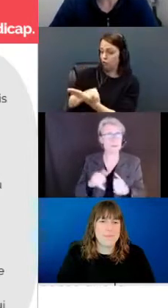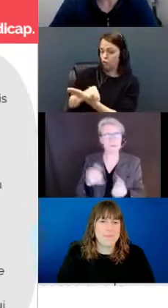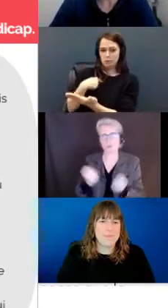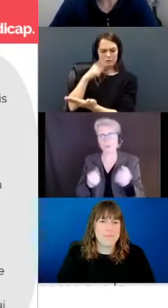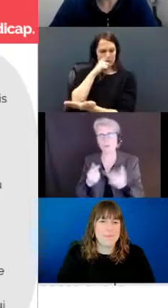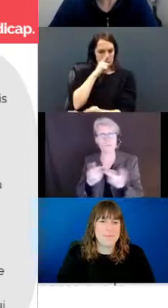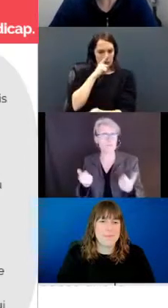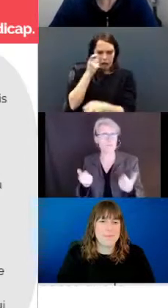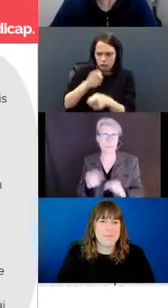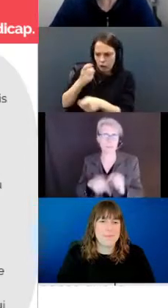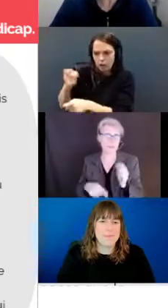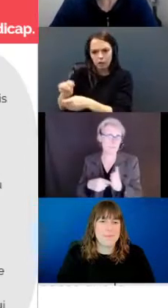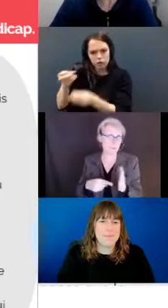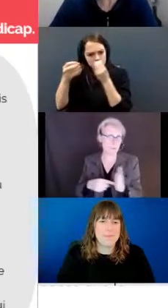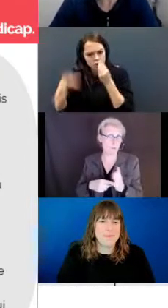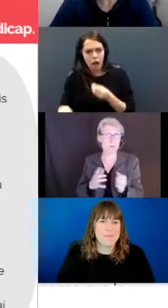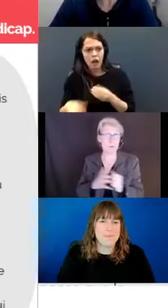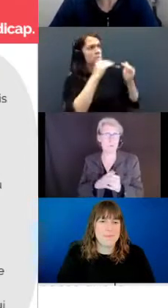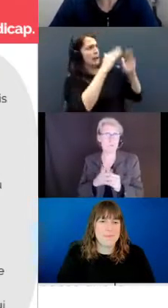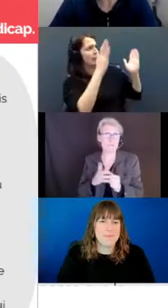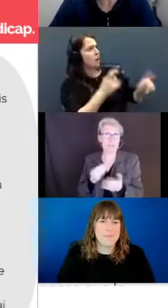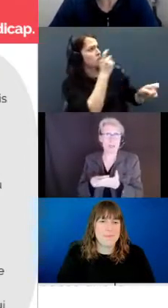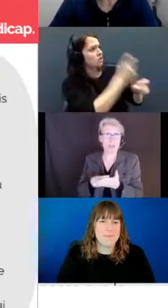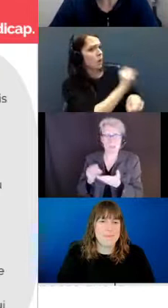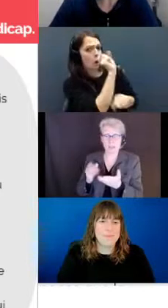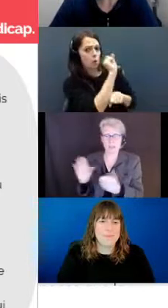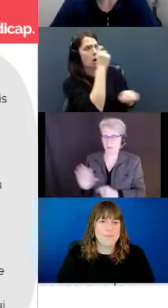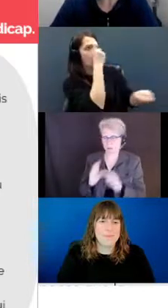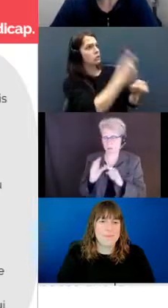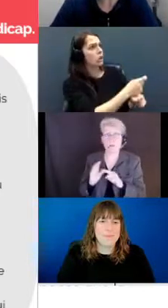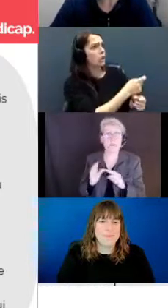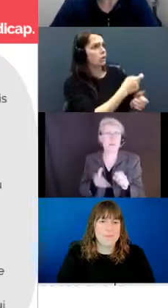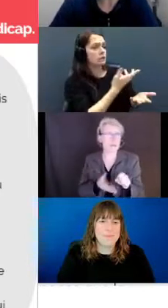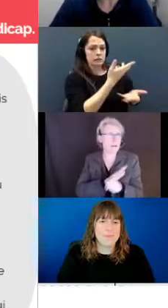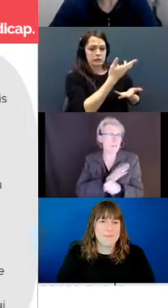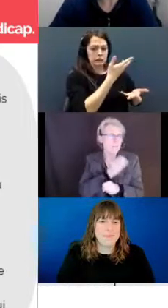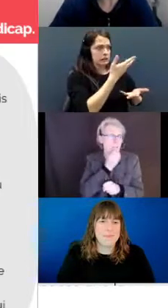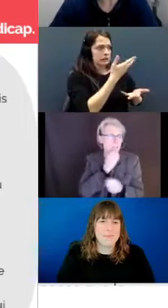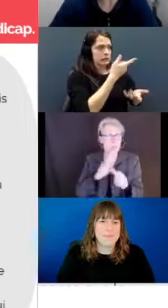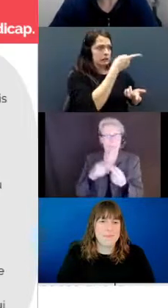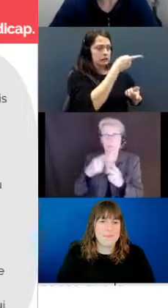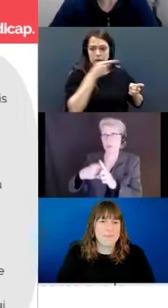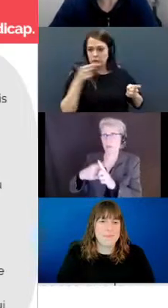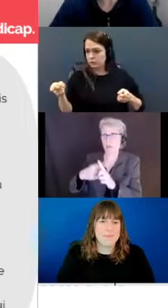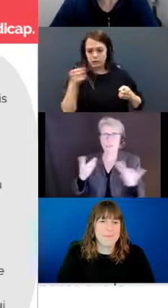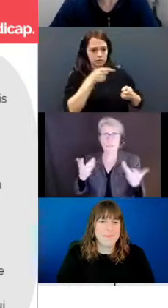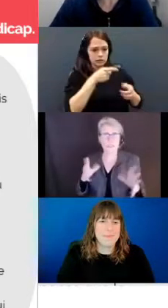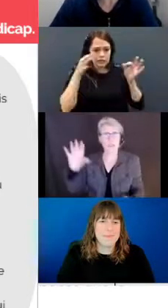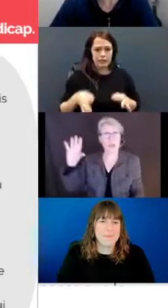i can just buy my groceries for the month pay my rent and then decide what bills get paid first